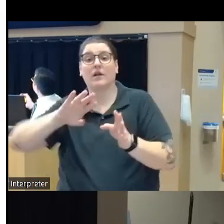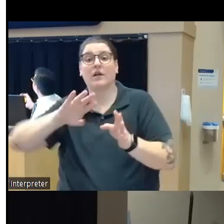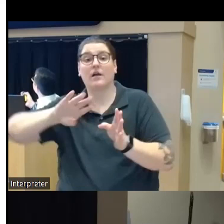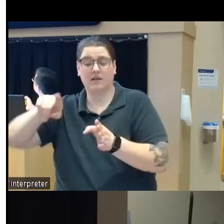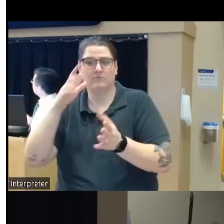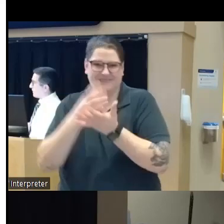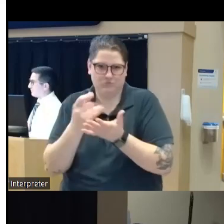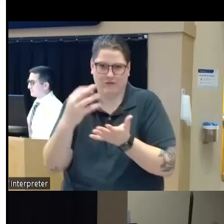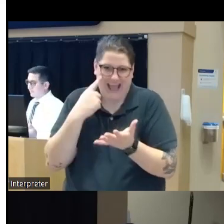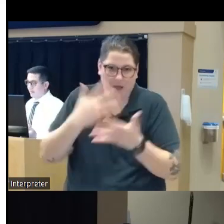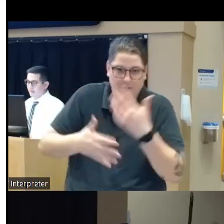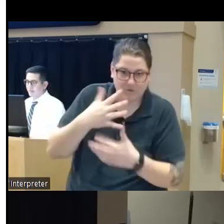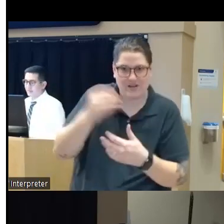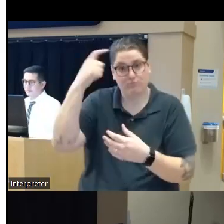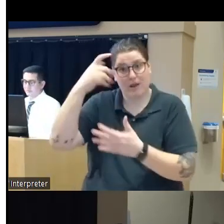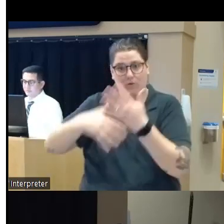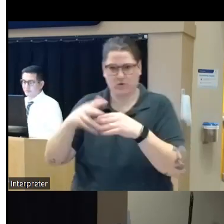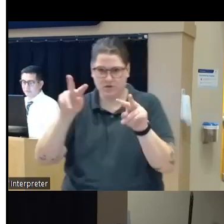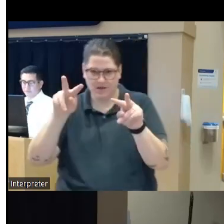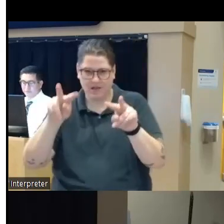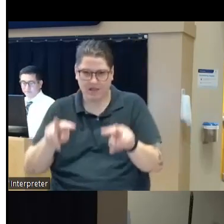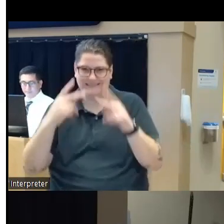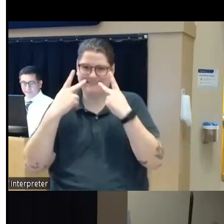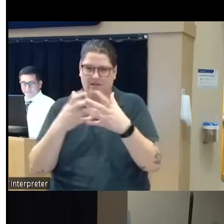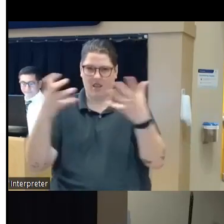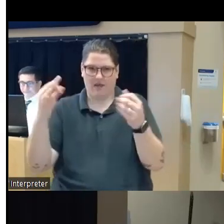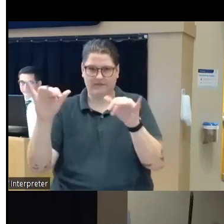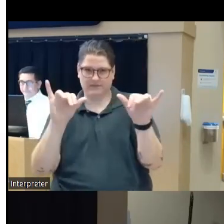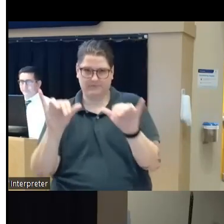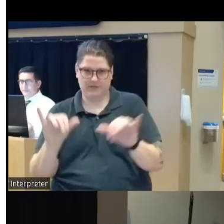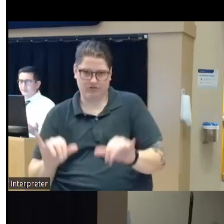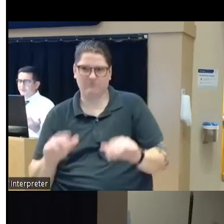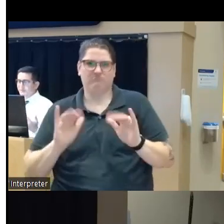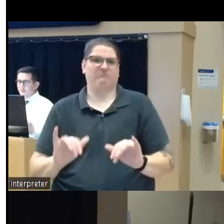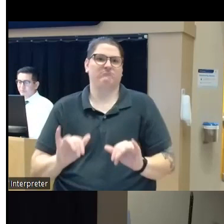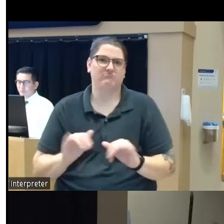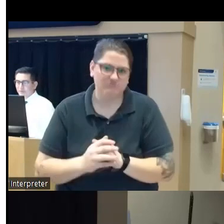brain perfusion there's a lot of similarity that exists between those two and as I mentioned before